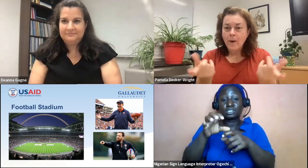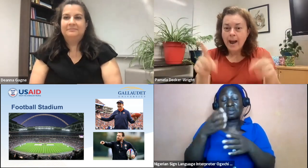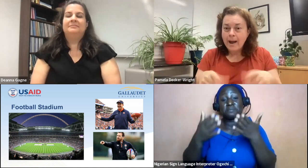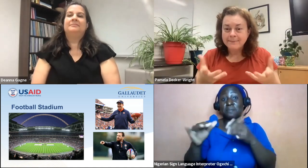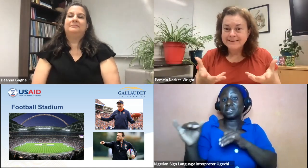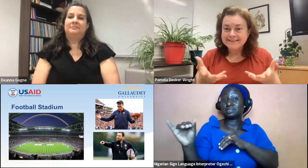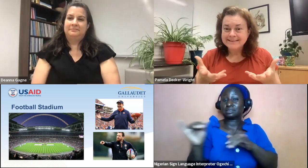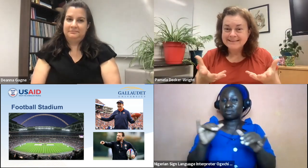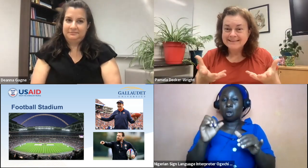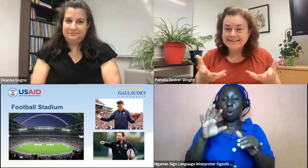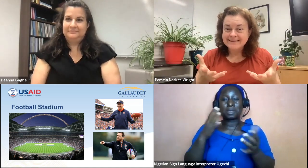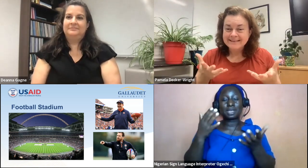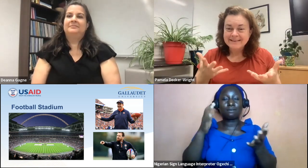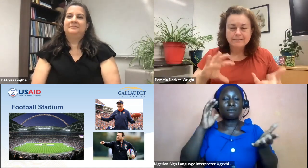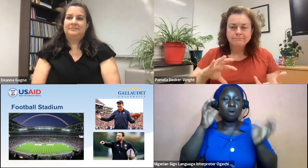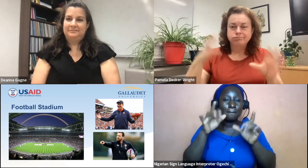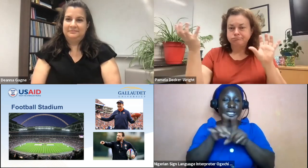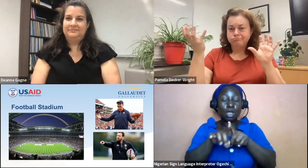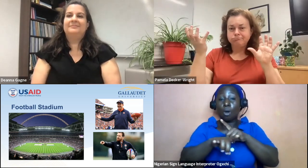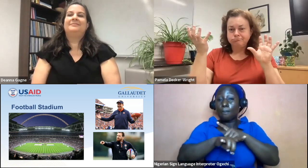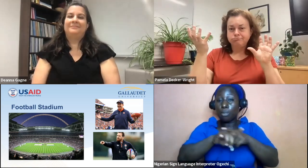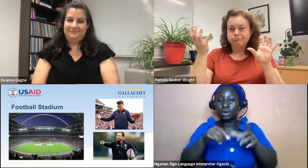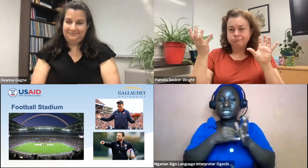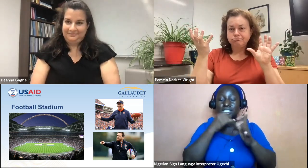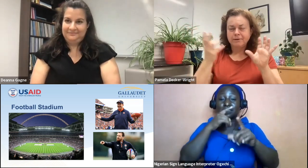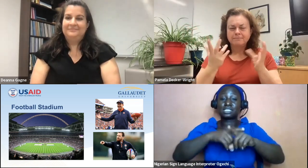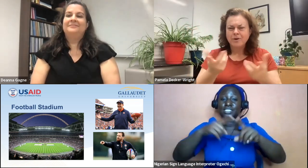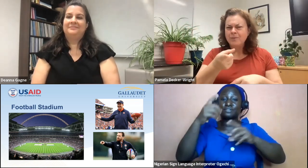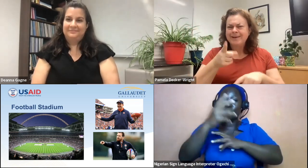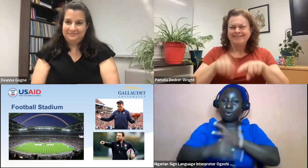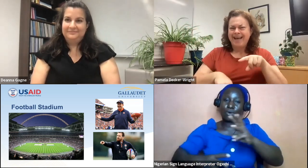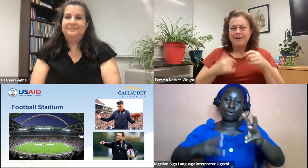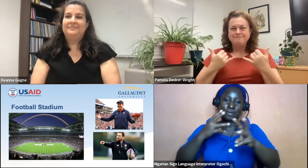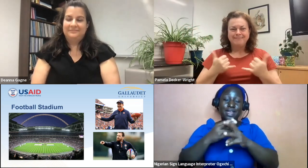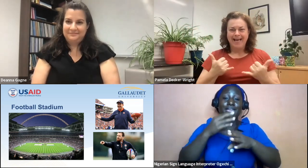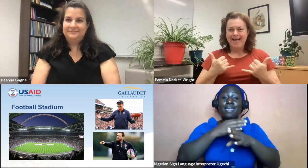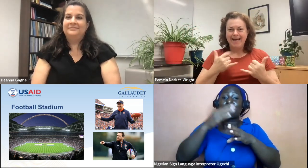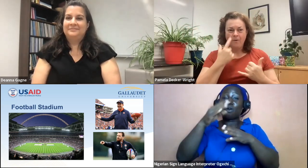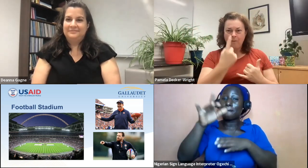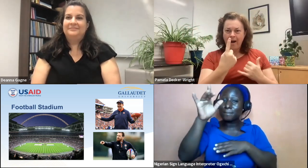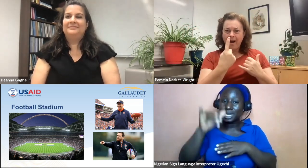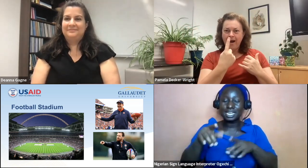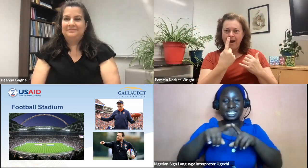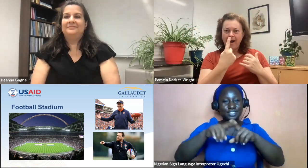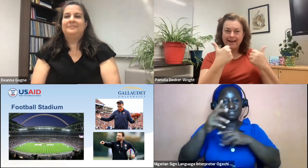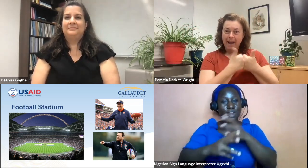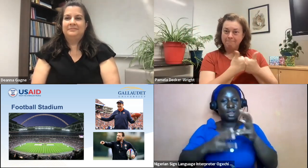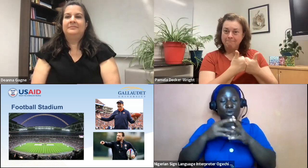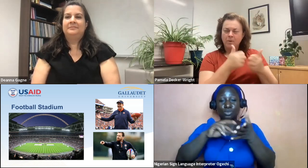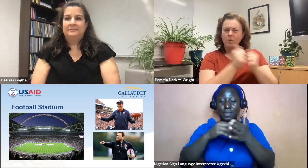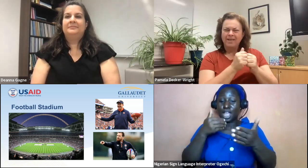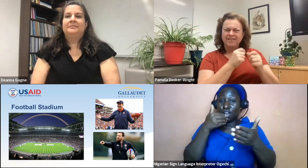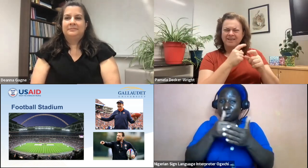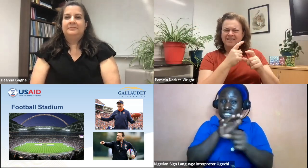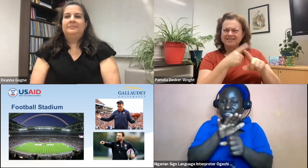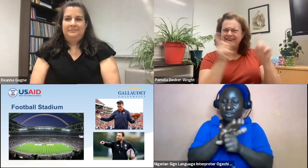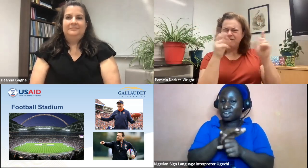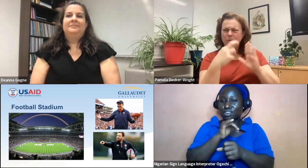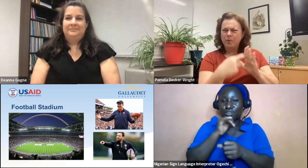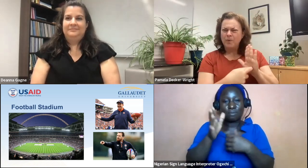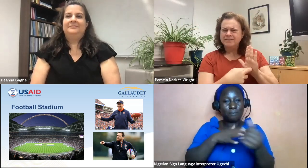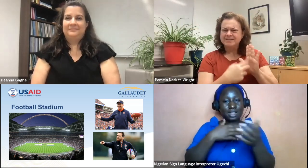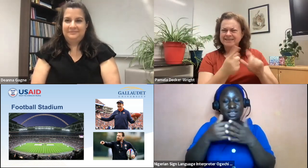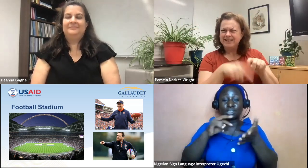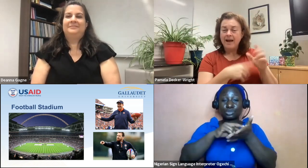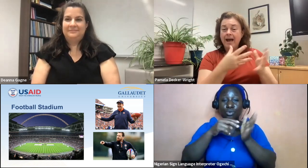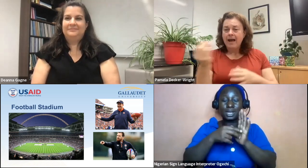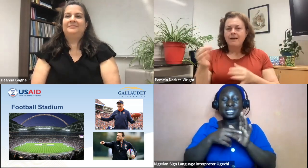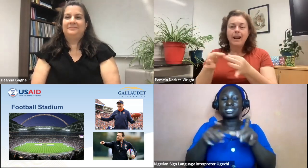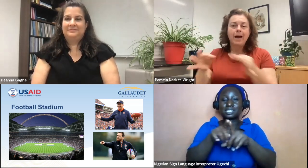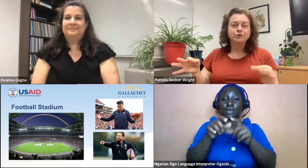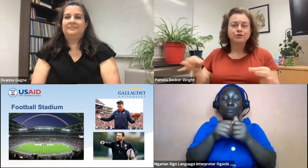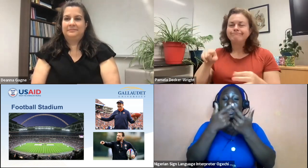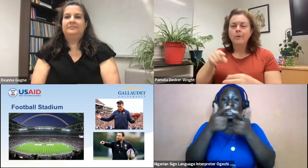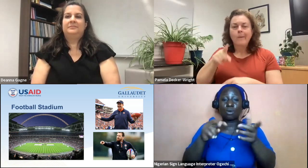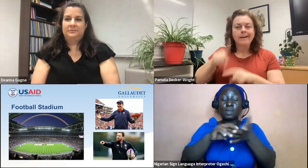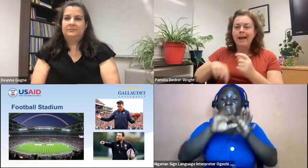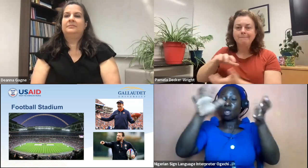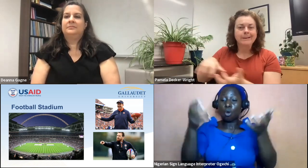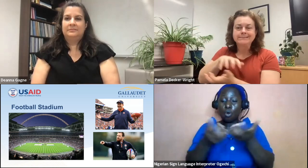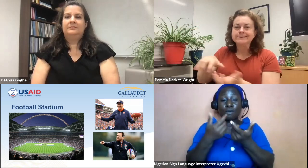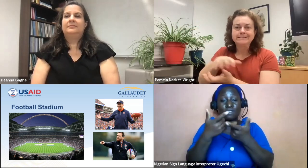we're talking about. You need to take the whole. So the whole of the language, the whole of what that sport is. You can't play even a single game If you're gonna all of a sudden institute new rules.